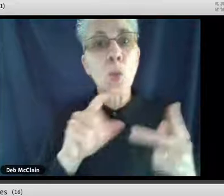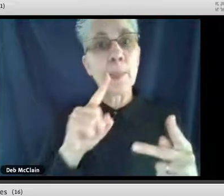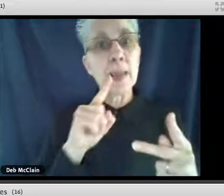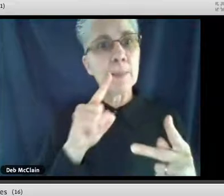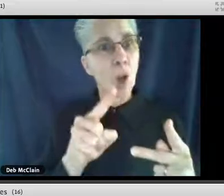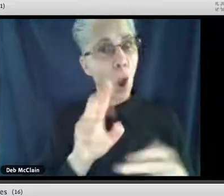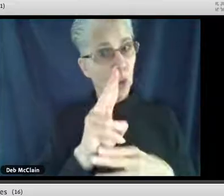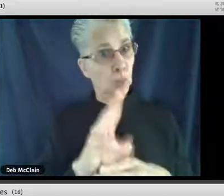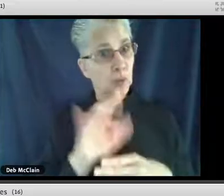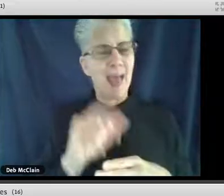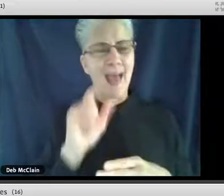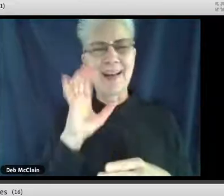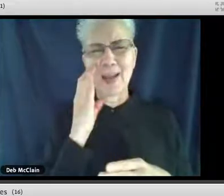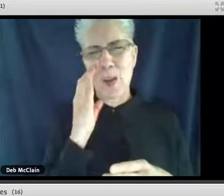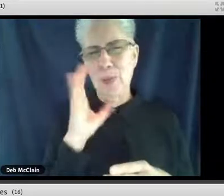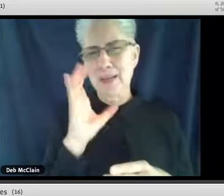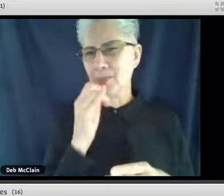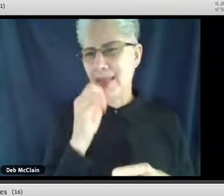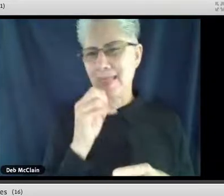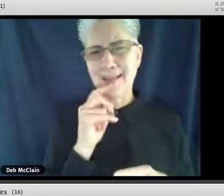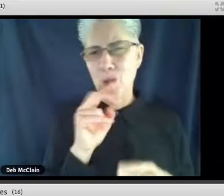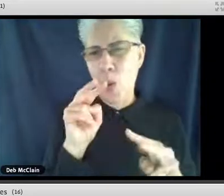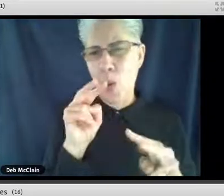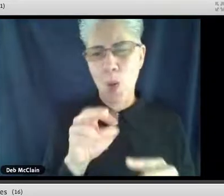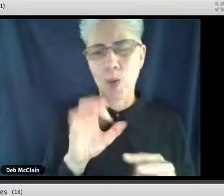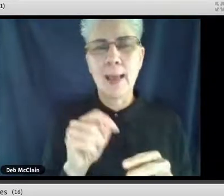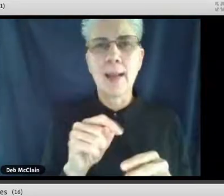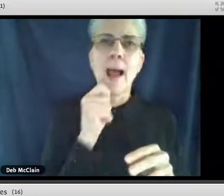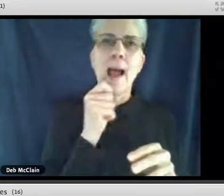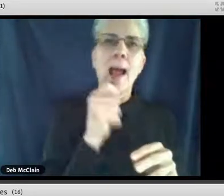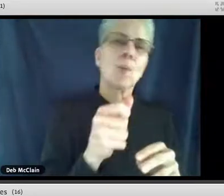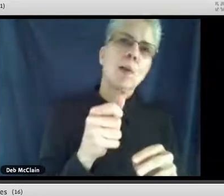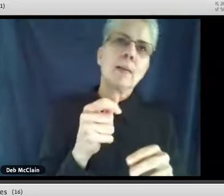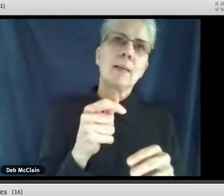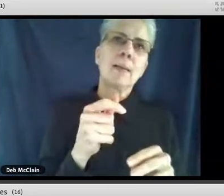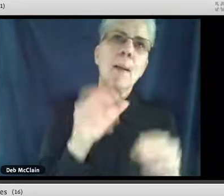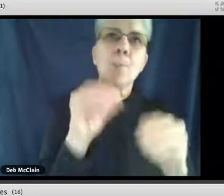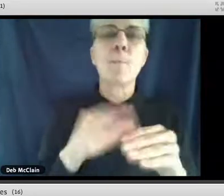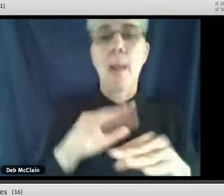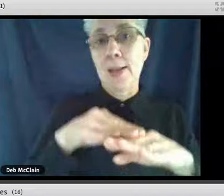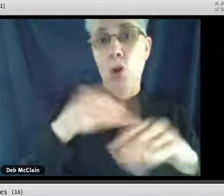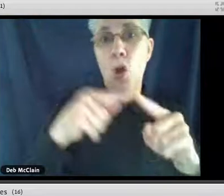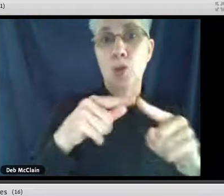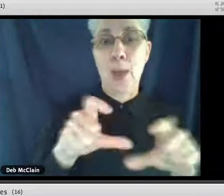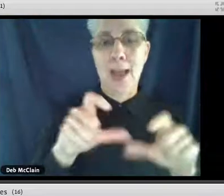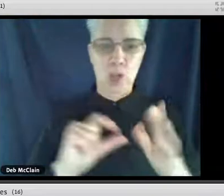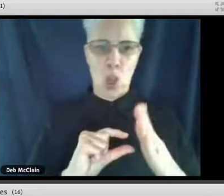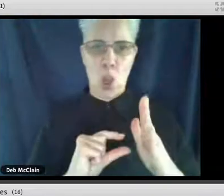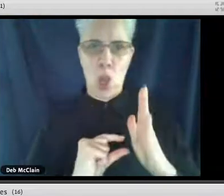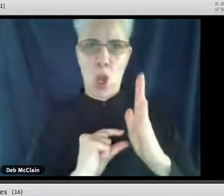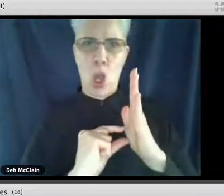I know it seems like they don't look at it. I wouldn't put vital... I wouldn't put my call to action down low. My call to action is going to be on the top,